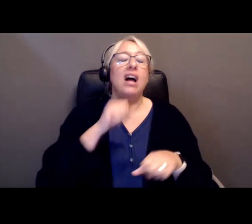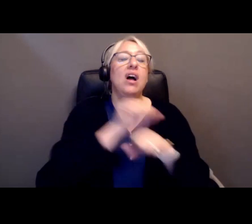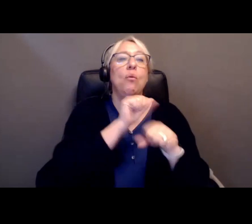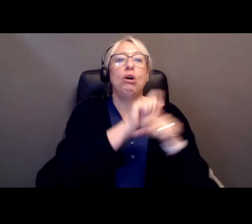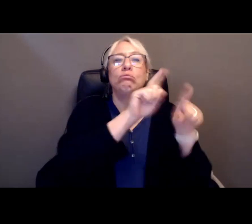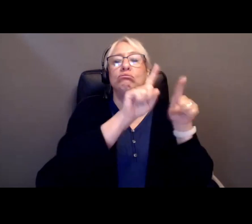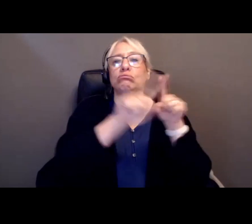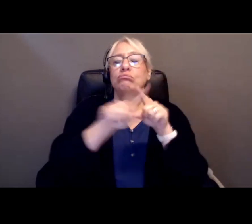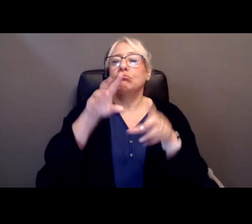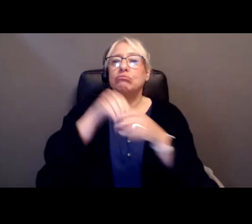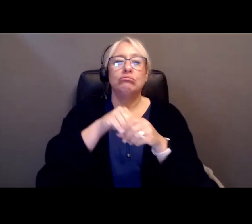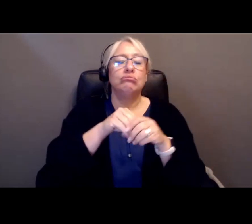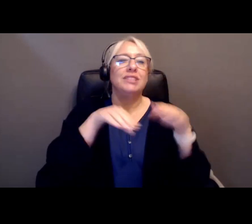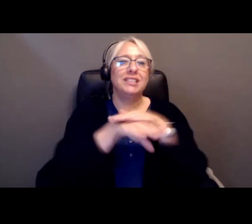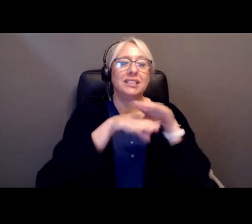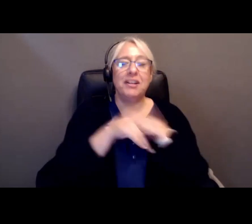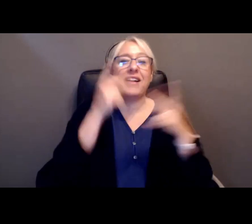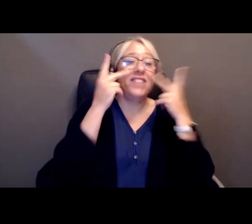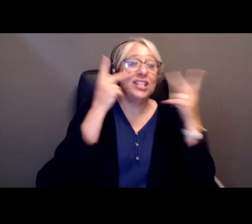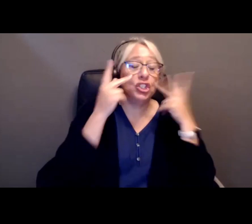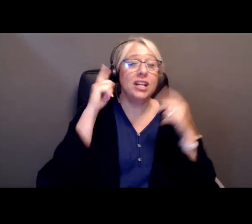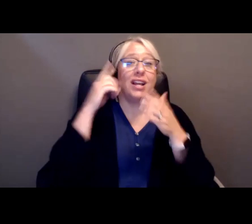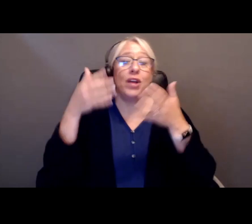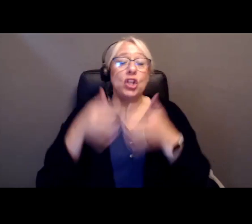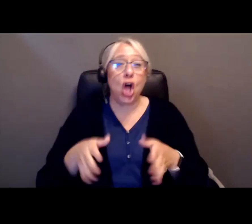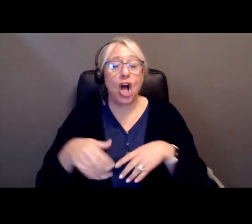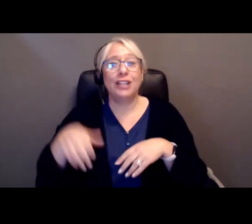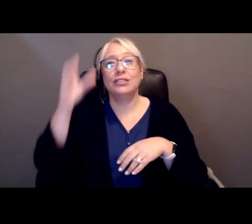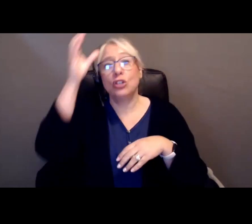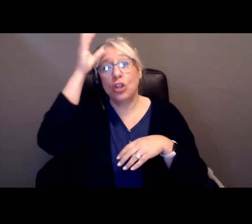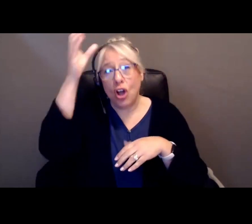from vision to hearing loss to cognitive issues. I've worked with politicians,